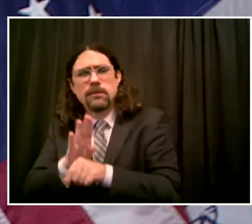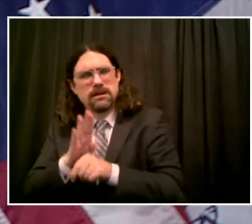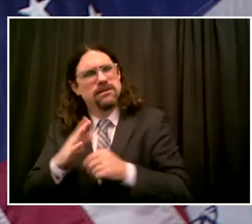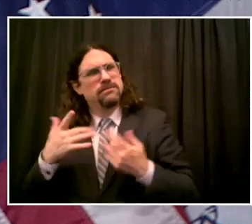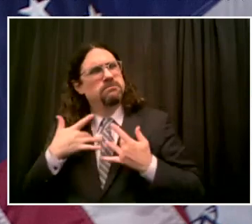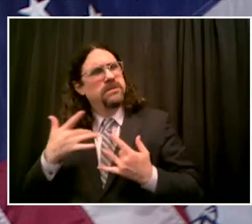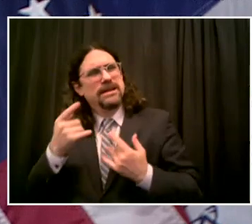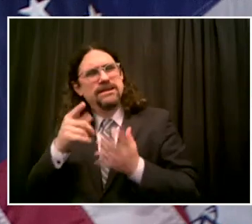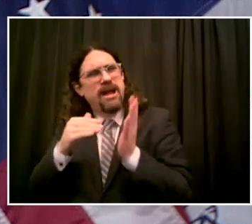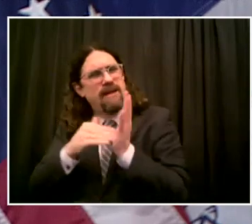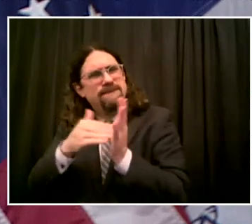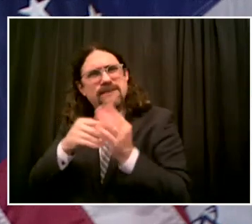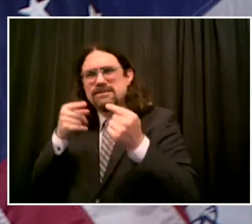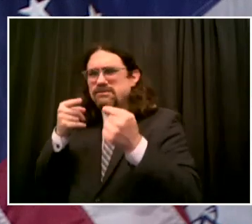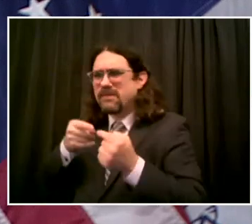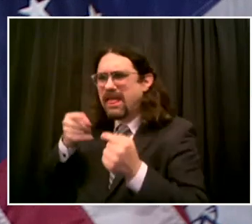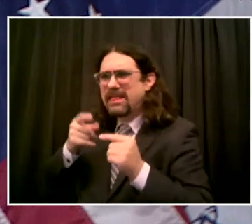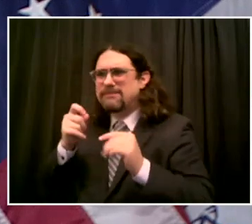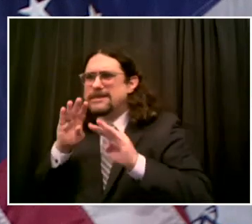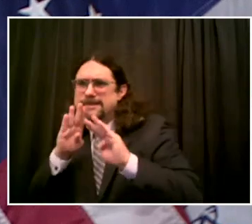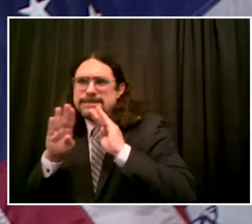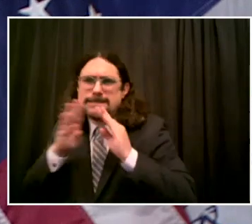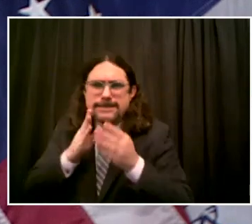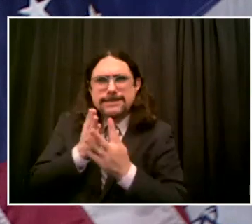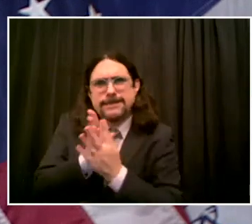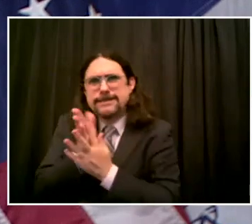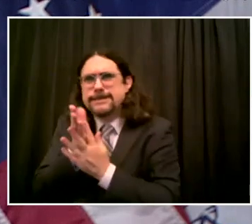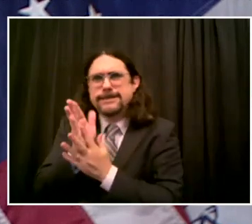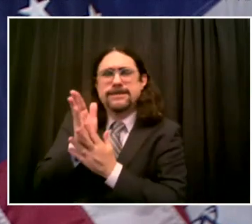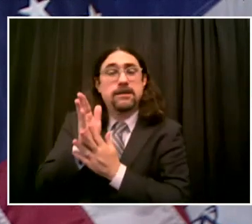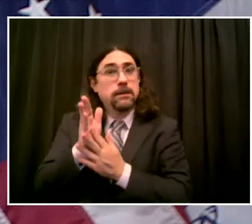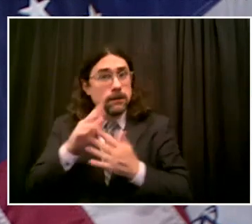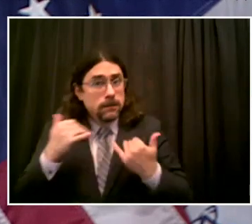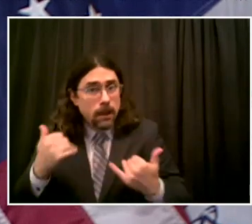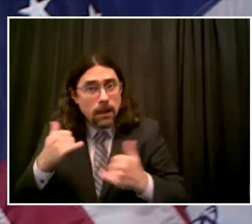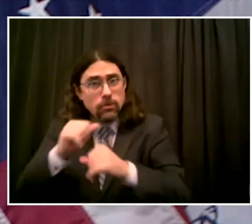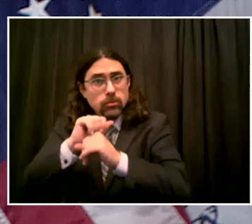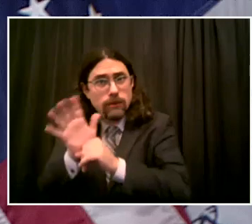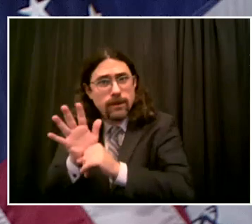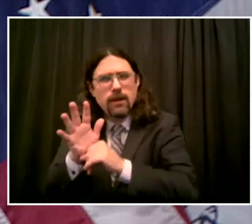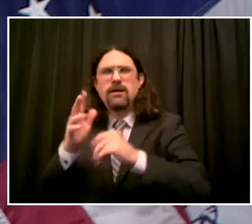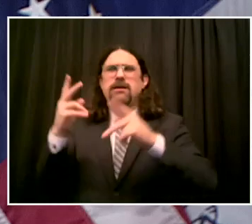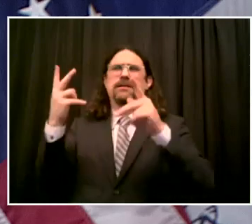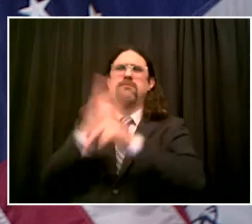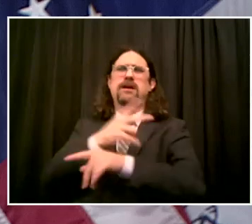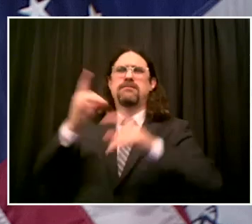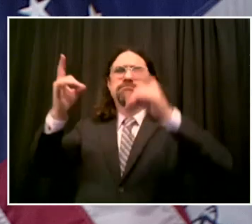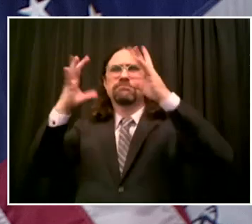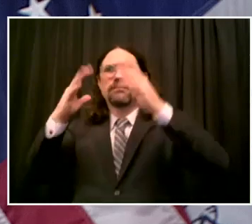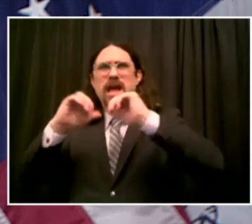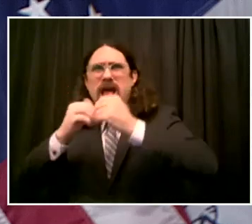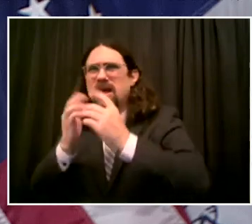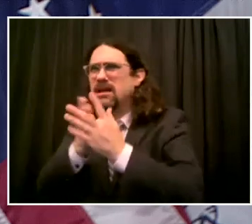THAT WAS BEFORE THE CORONAVIRUS HIT. SINCE THE 6íND9HIT, SO MANY NAVIRUS HAS SMALL BUSINESSES